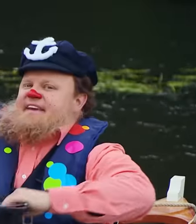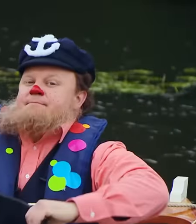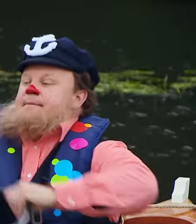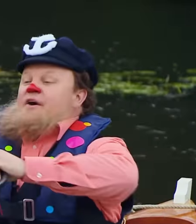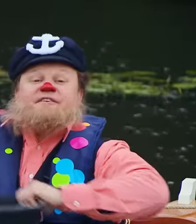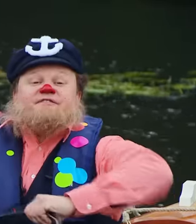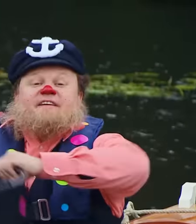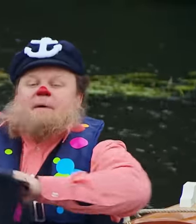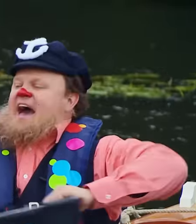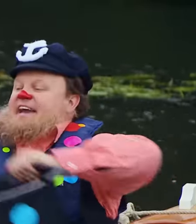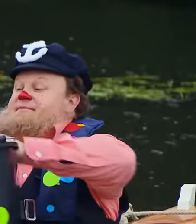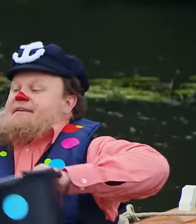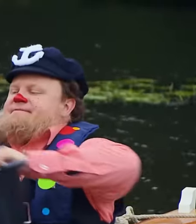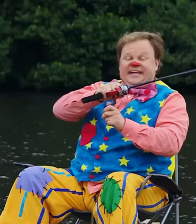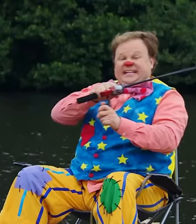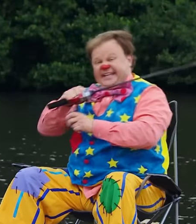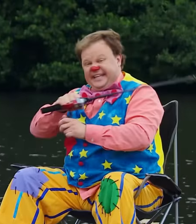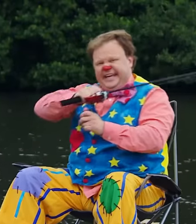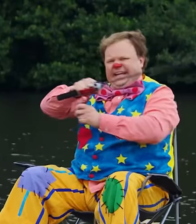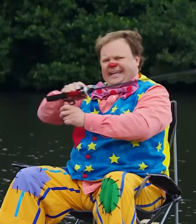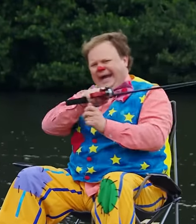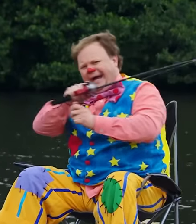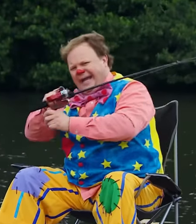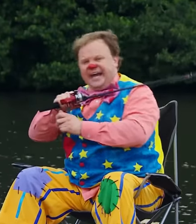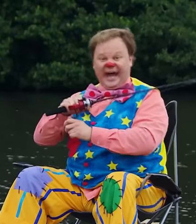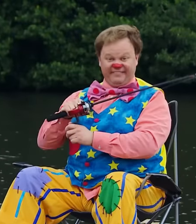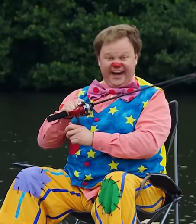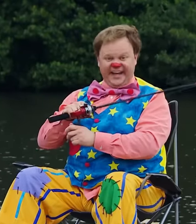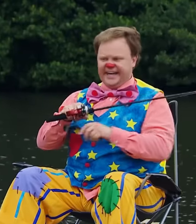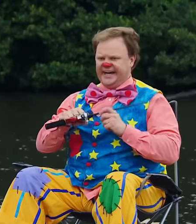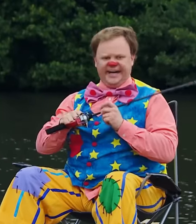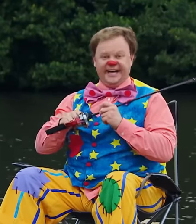give me my fish back